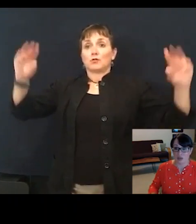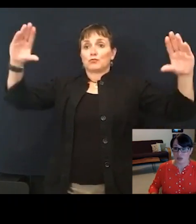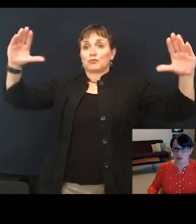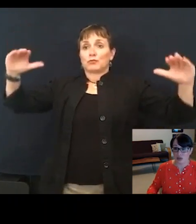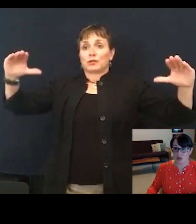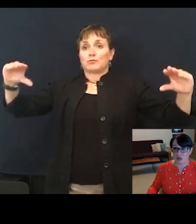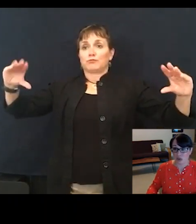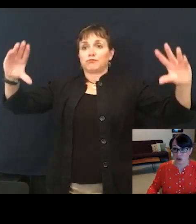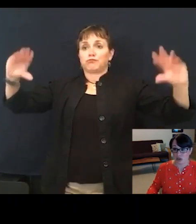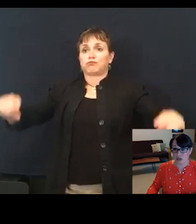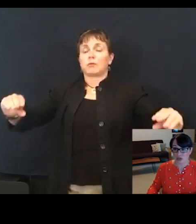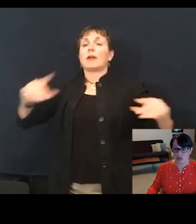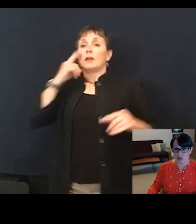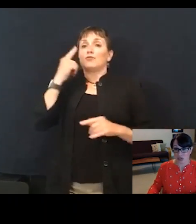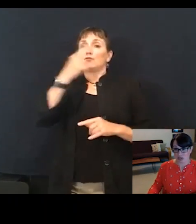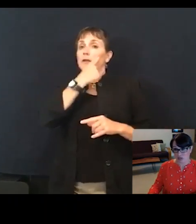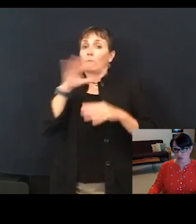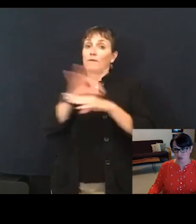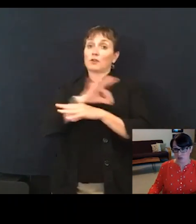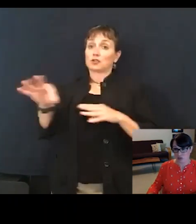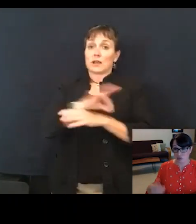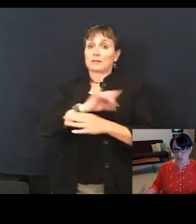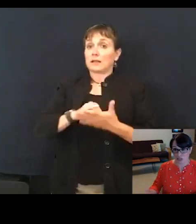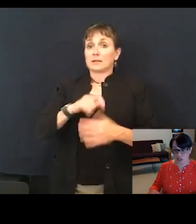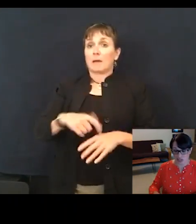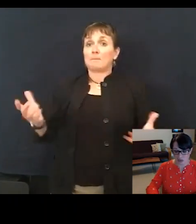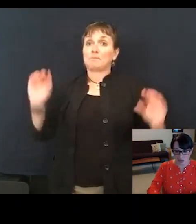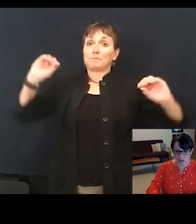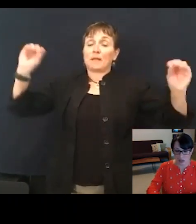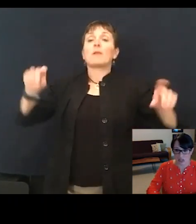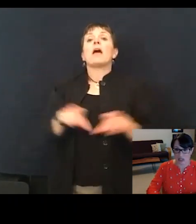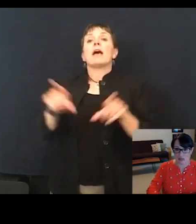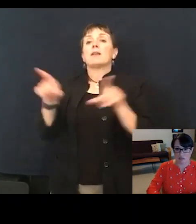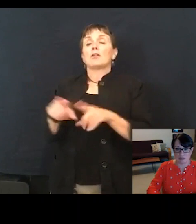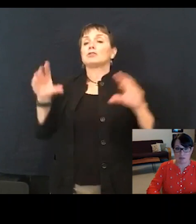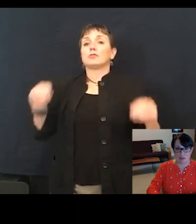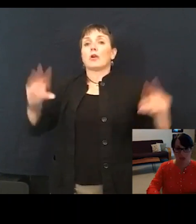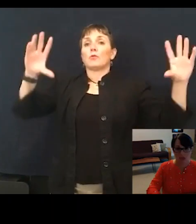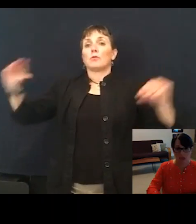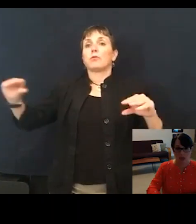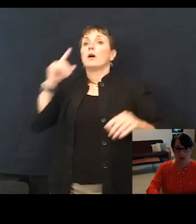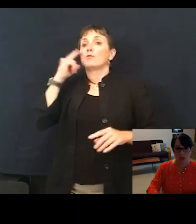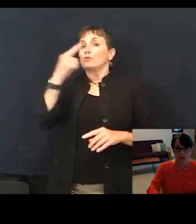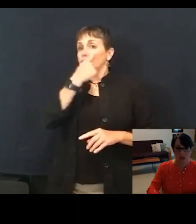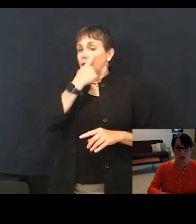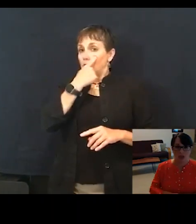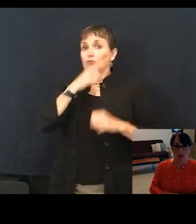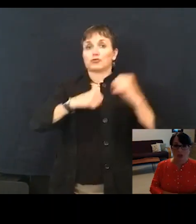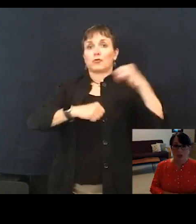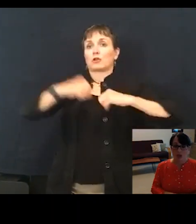was also no loss of retinal structure, which we assess with OCT.